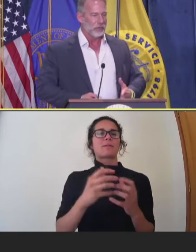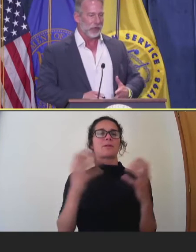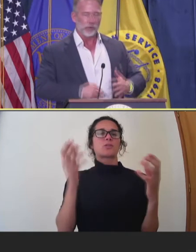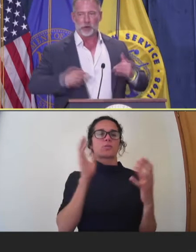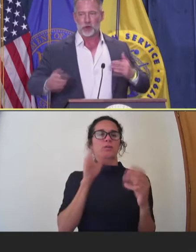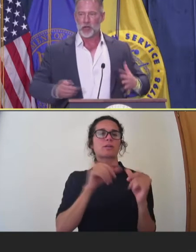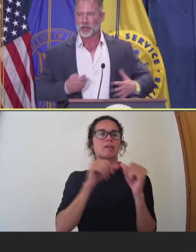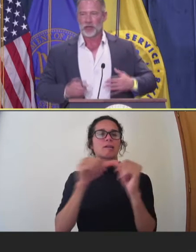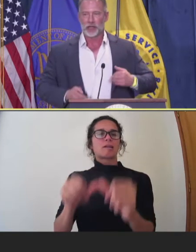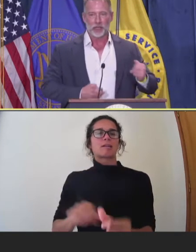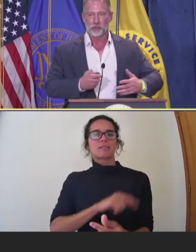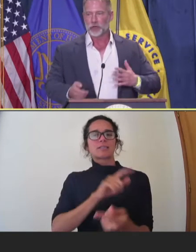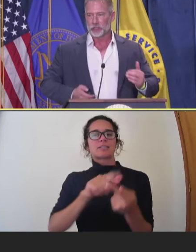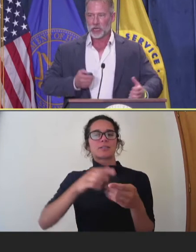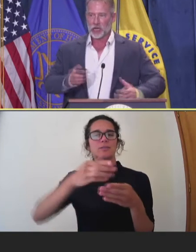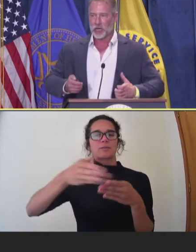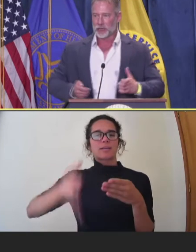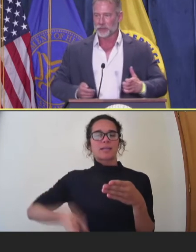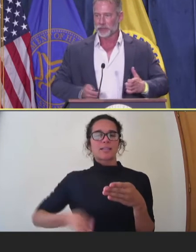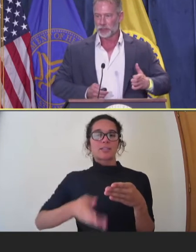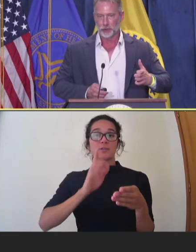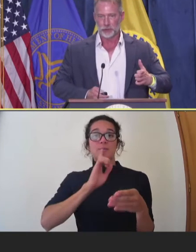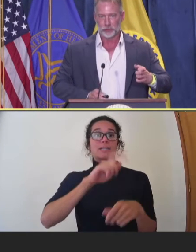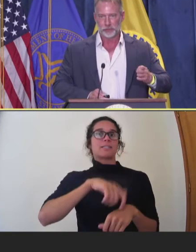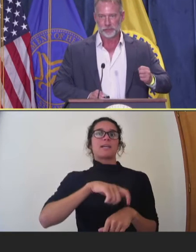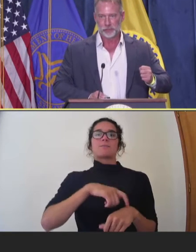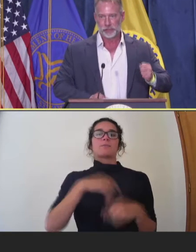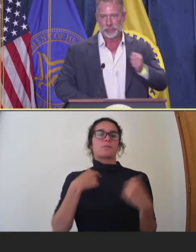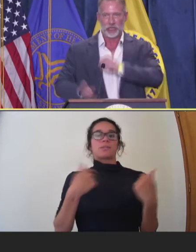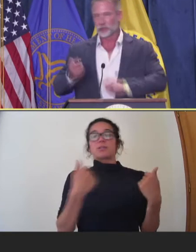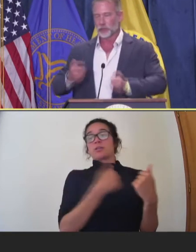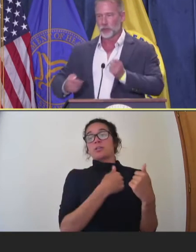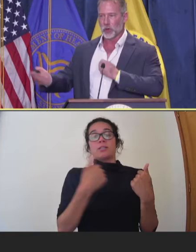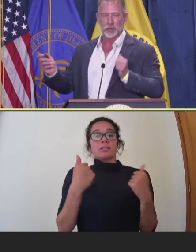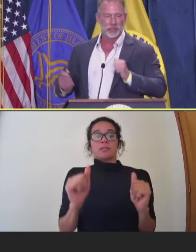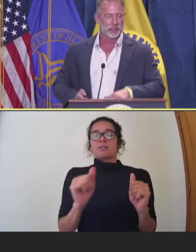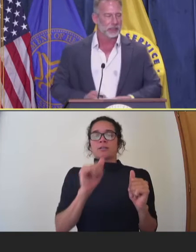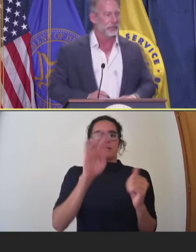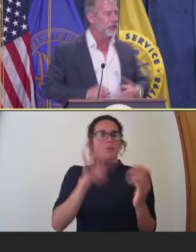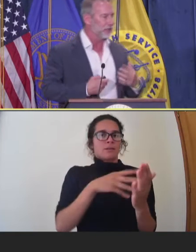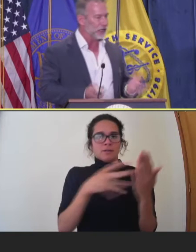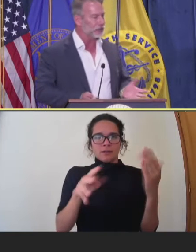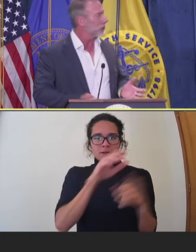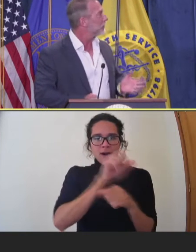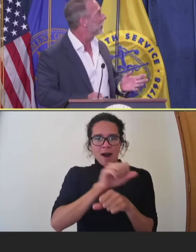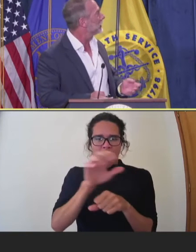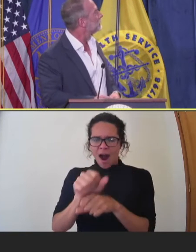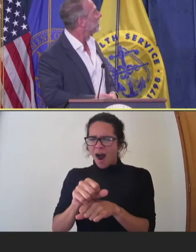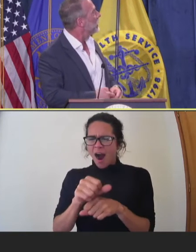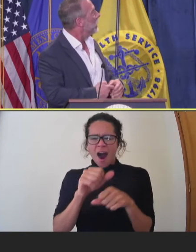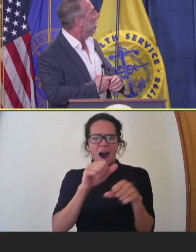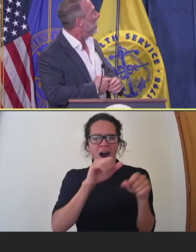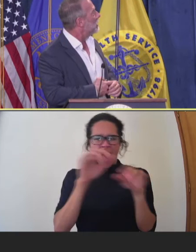you know, we're trying like, in real time to schedule appointments and that sort of thing.